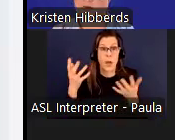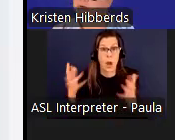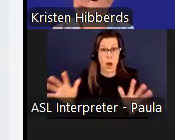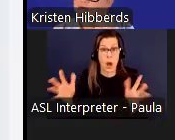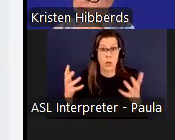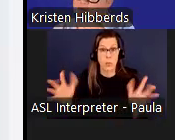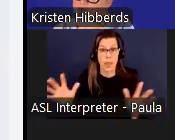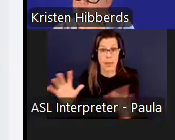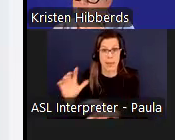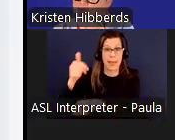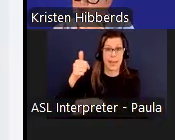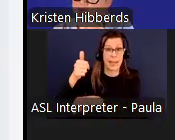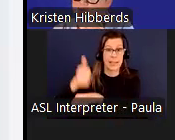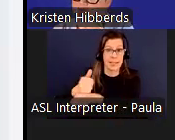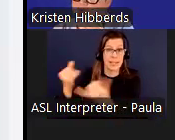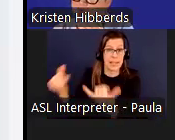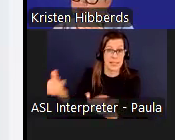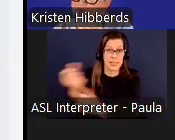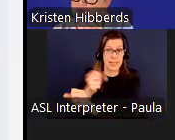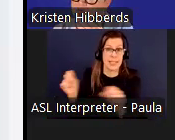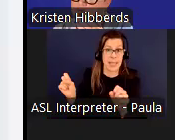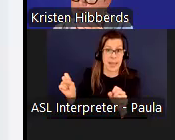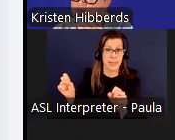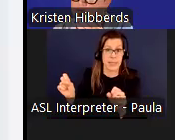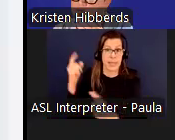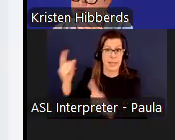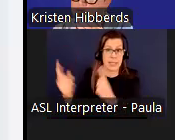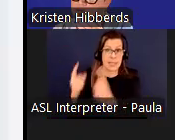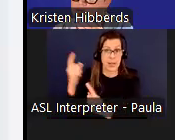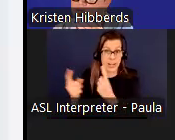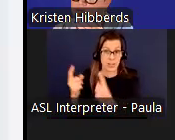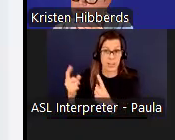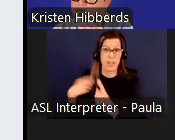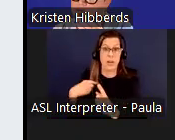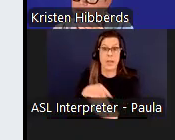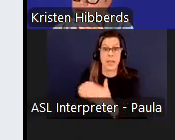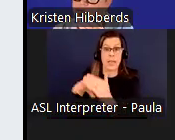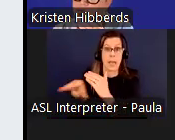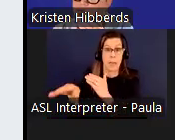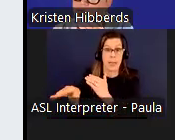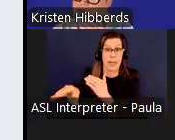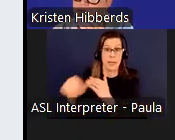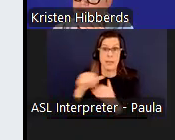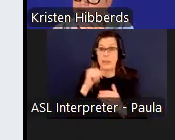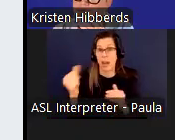considerations that we walk into that aren't being addressed even through